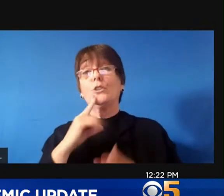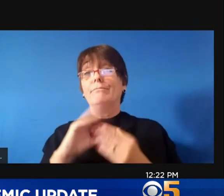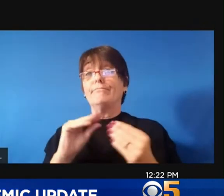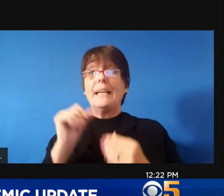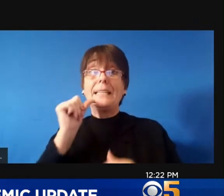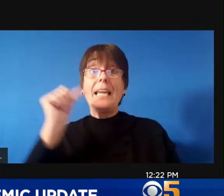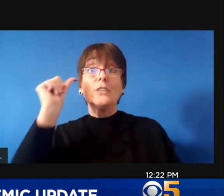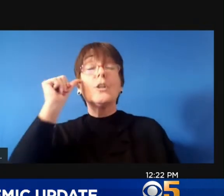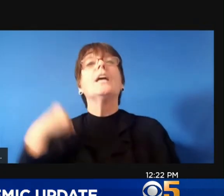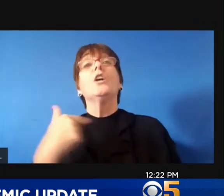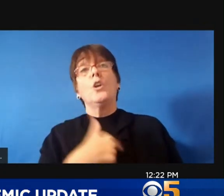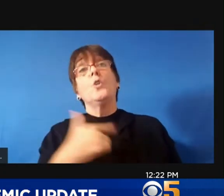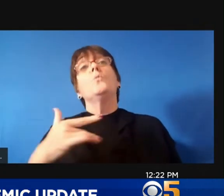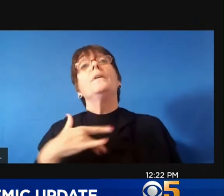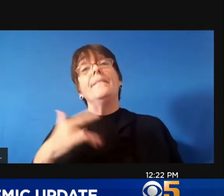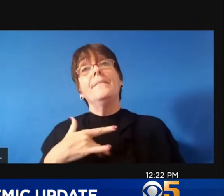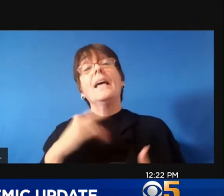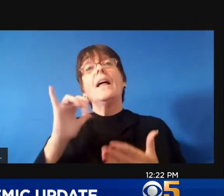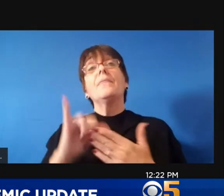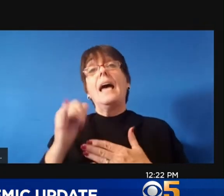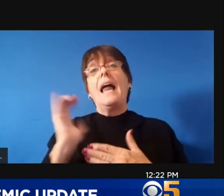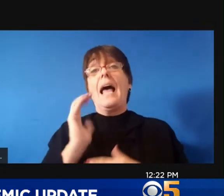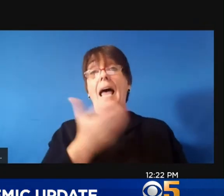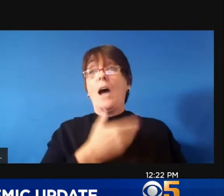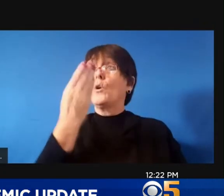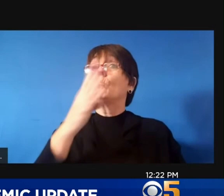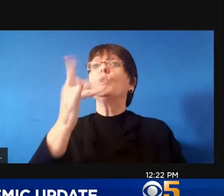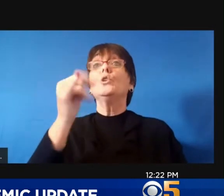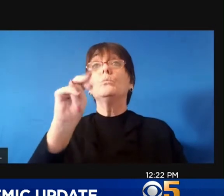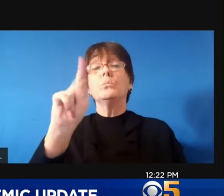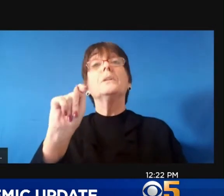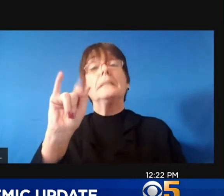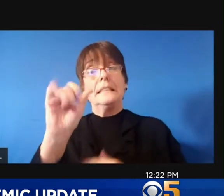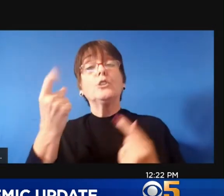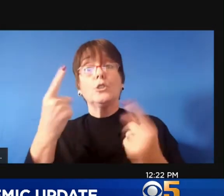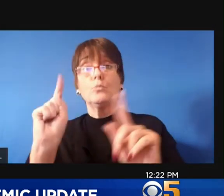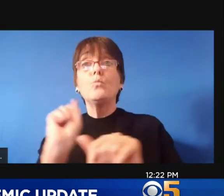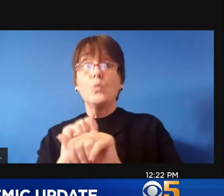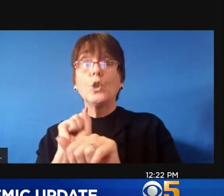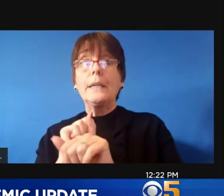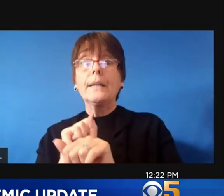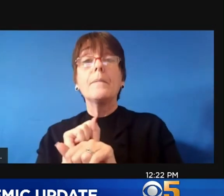WHETHER OUR TOOLS AND FRAMEWORK MAKE SENSE. AS THE GOVERNOR INDICATED